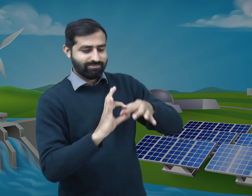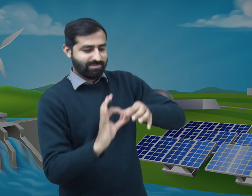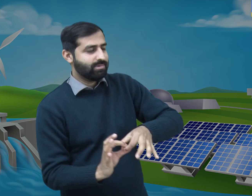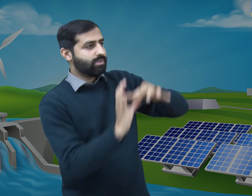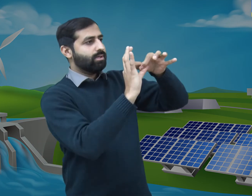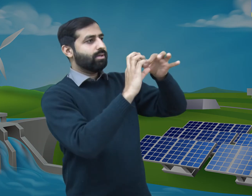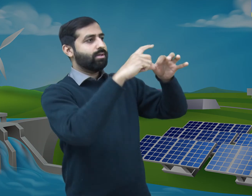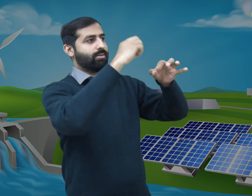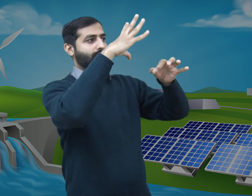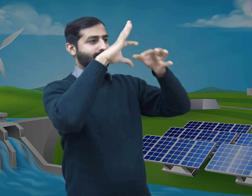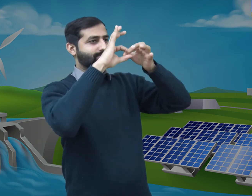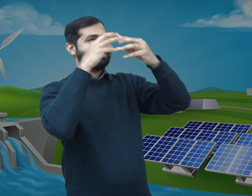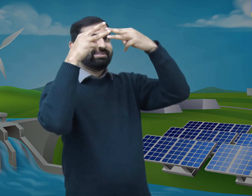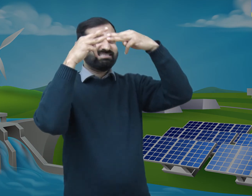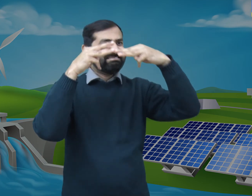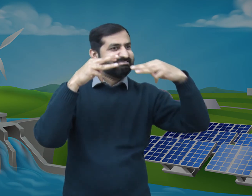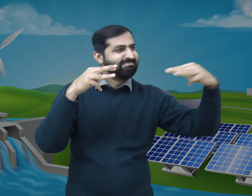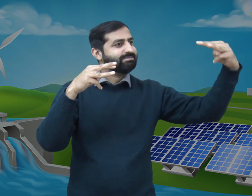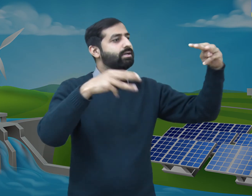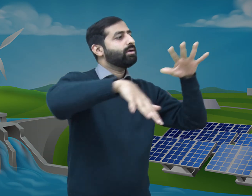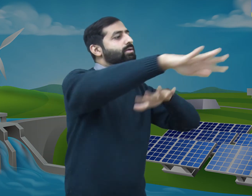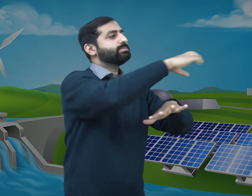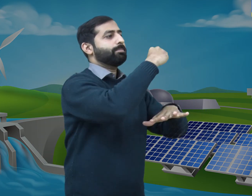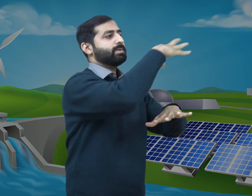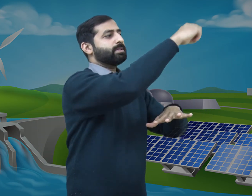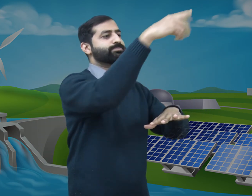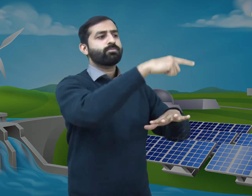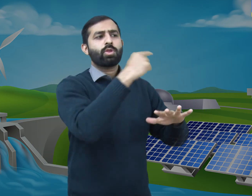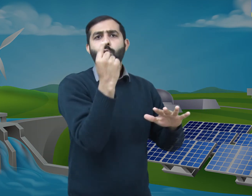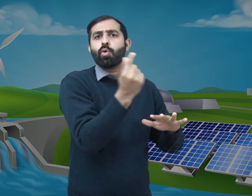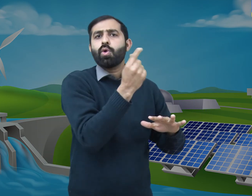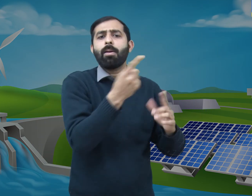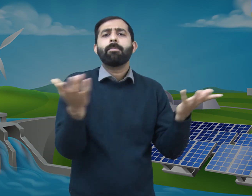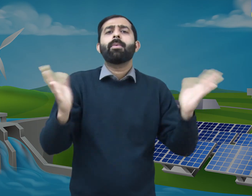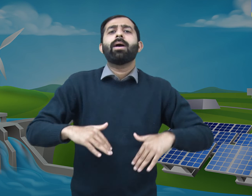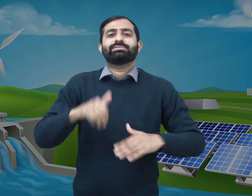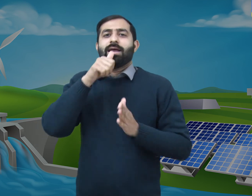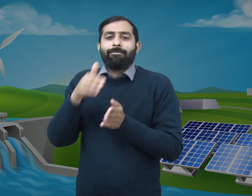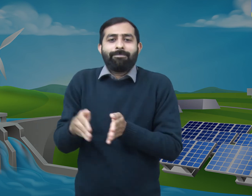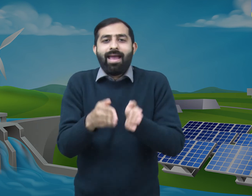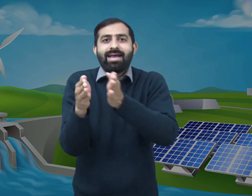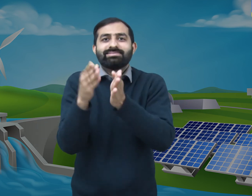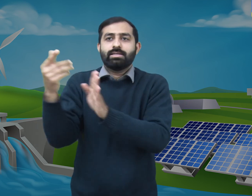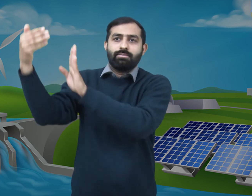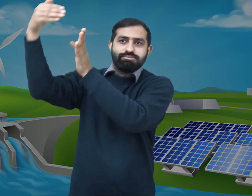When electricity is produced it is supplied to the distributors through transmission lines.